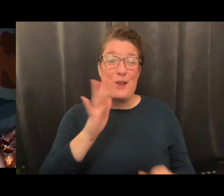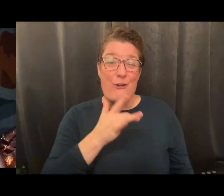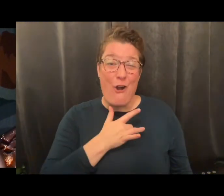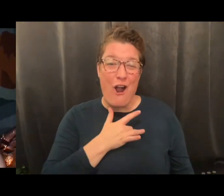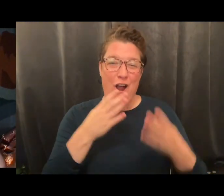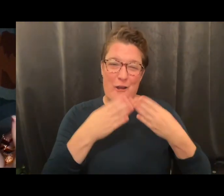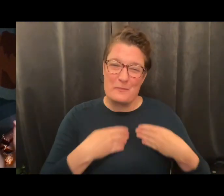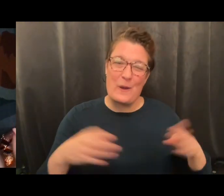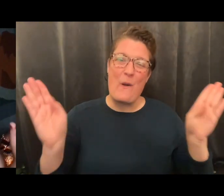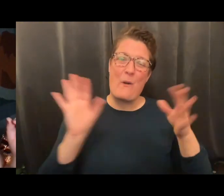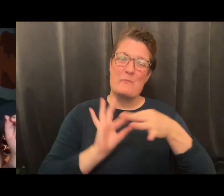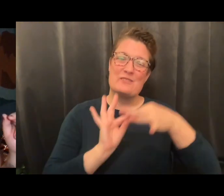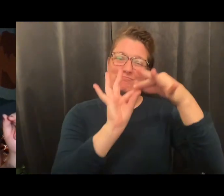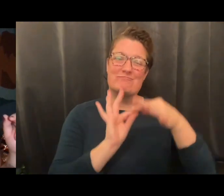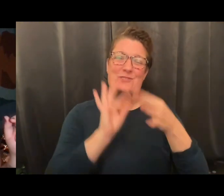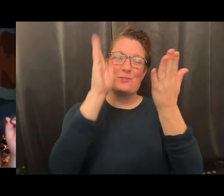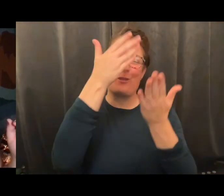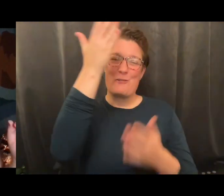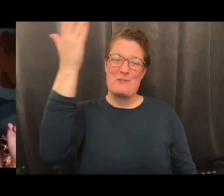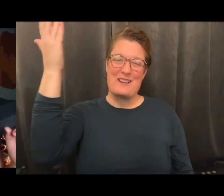May your heart be open to the one.